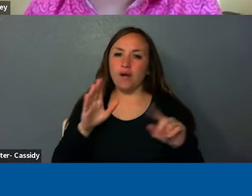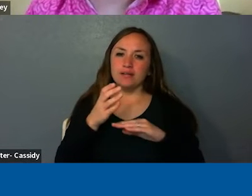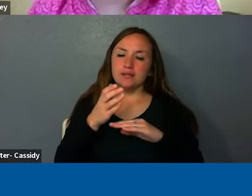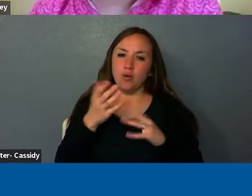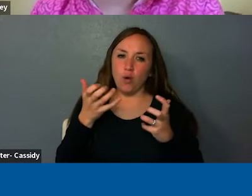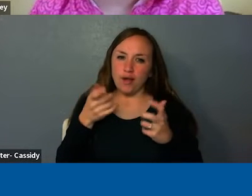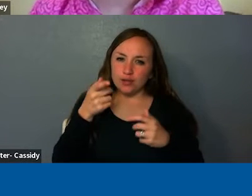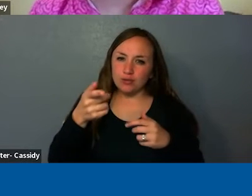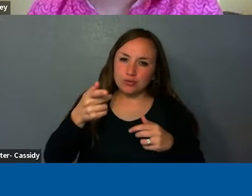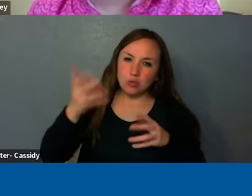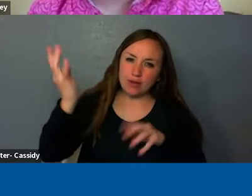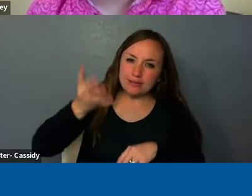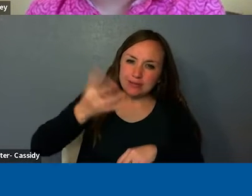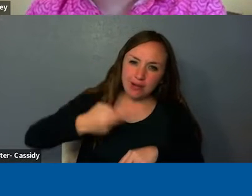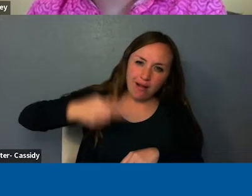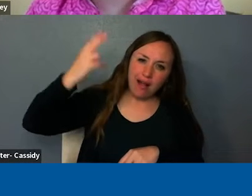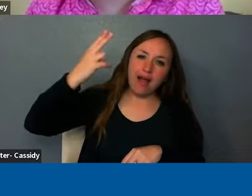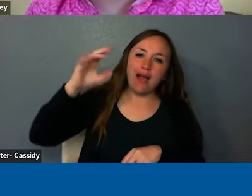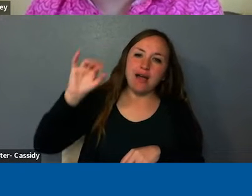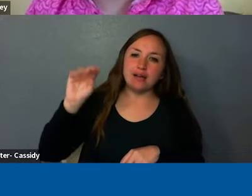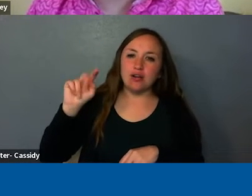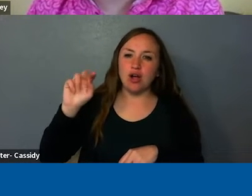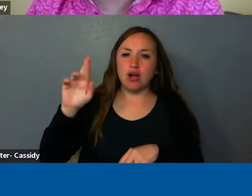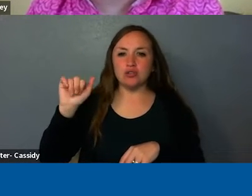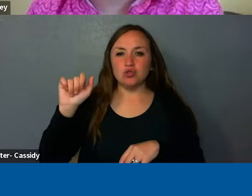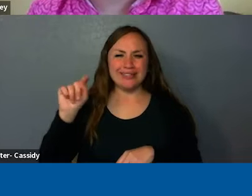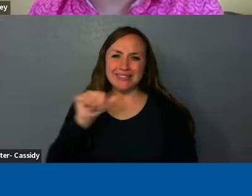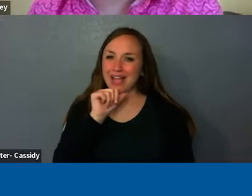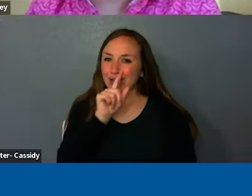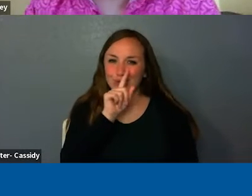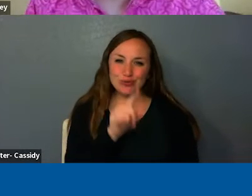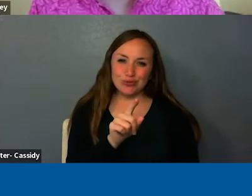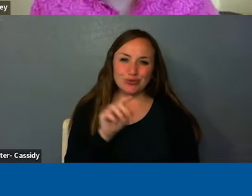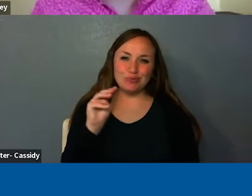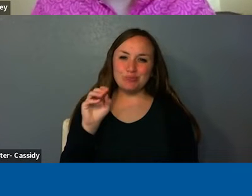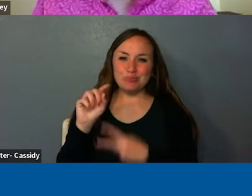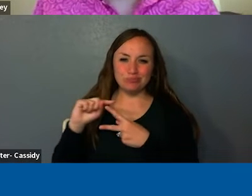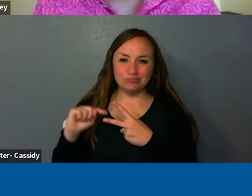or dark theme extensions. This is not true high contrast mode or forced color mode support.